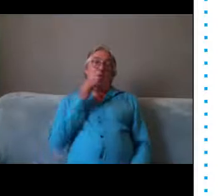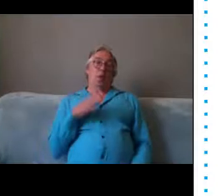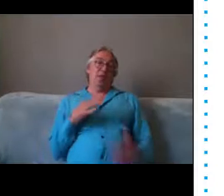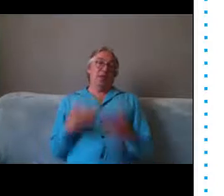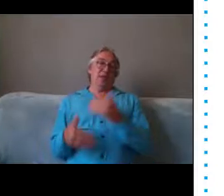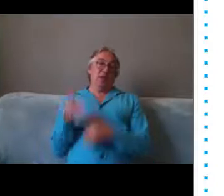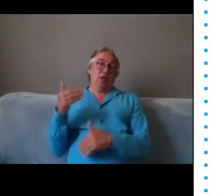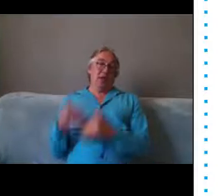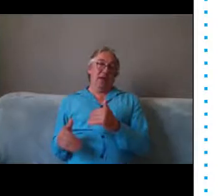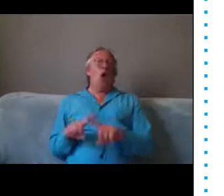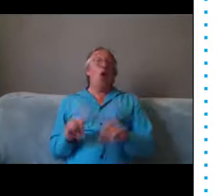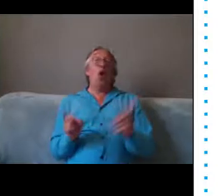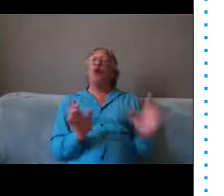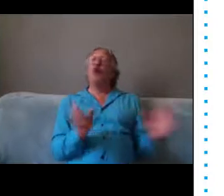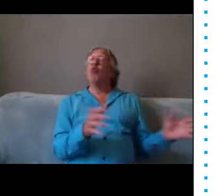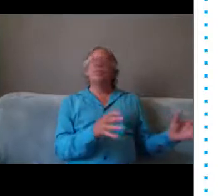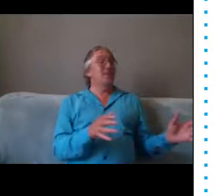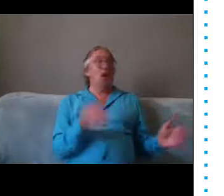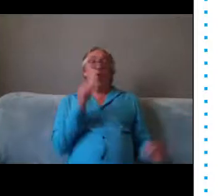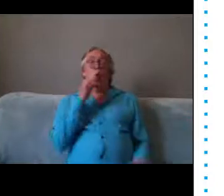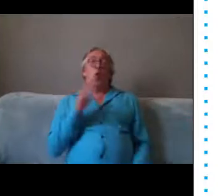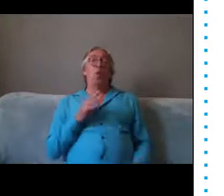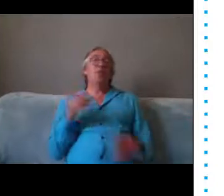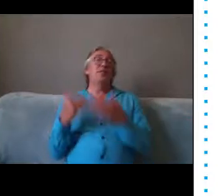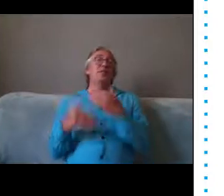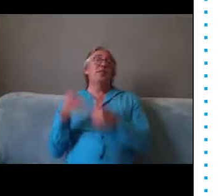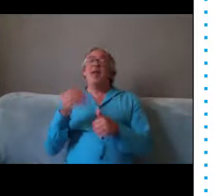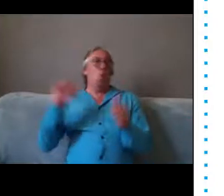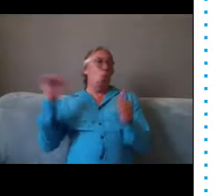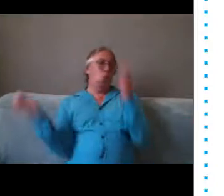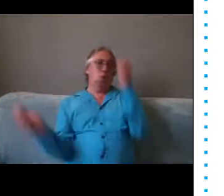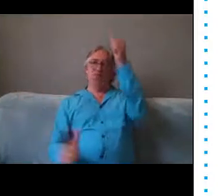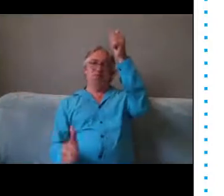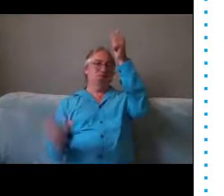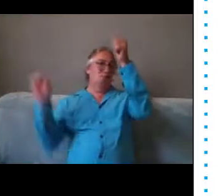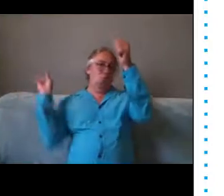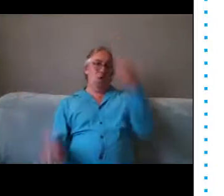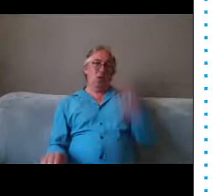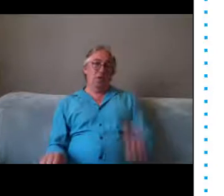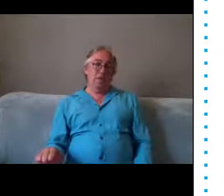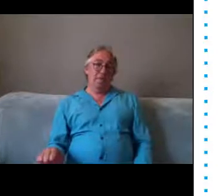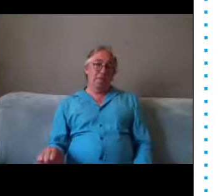We've received a lot of answers from students with disabilities.